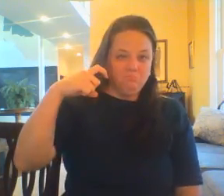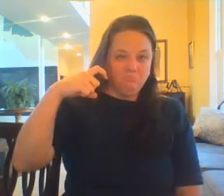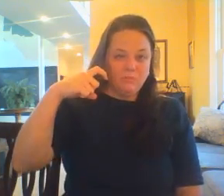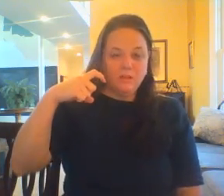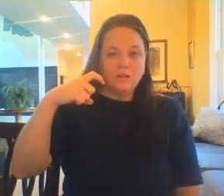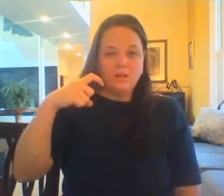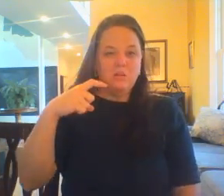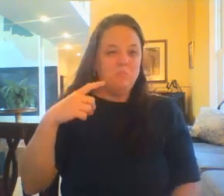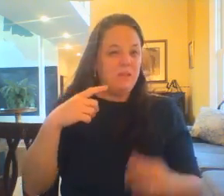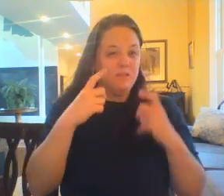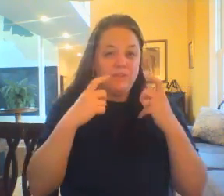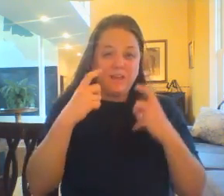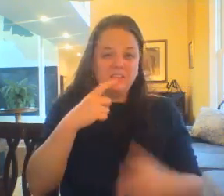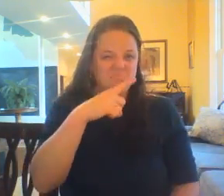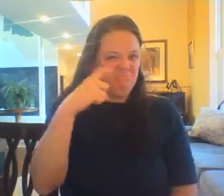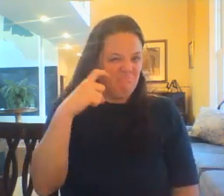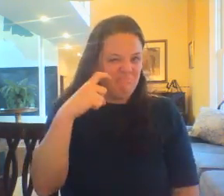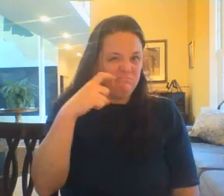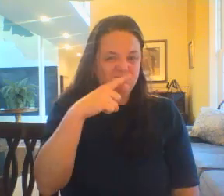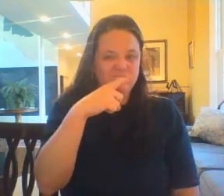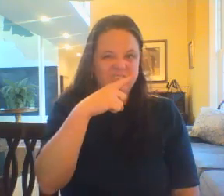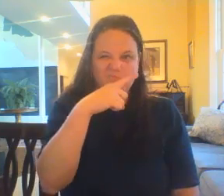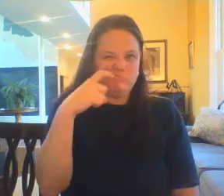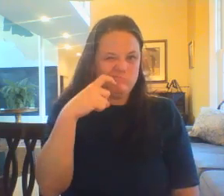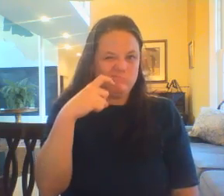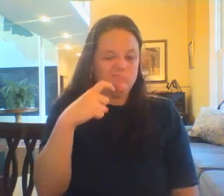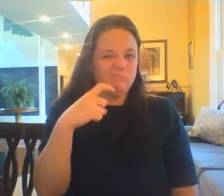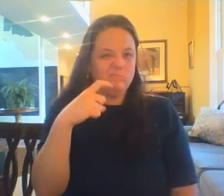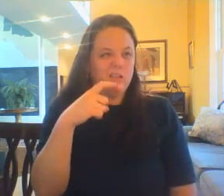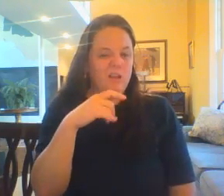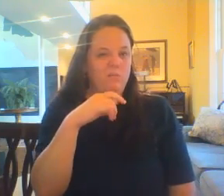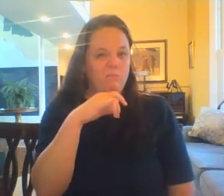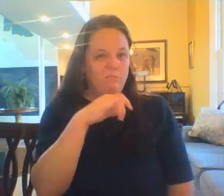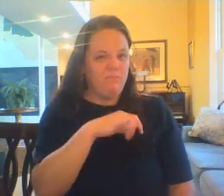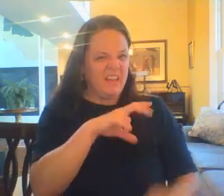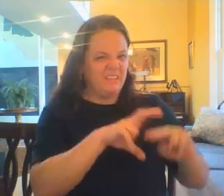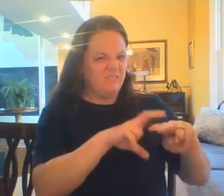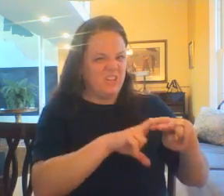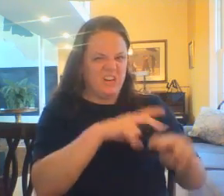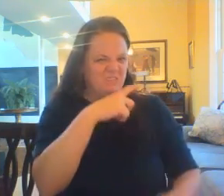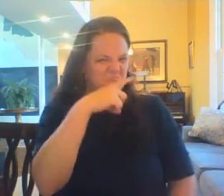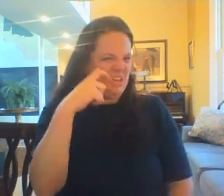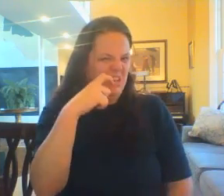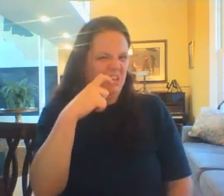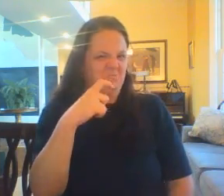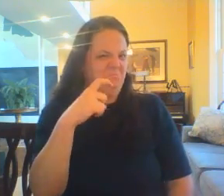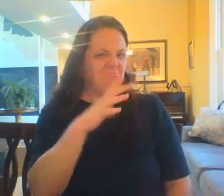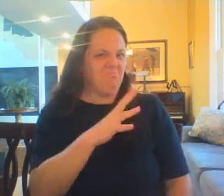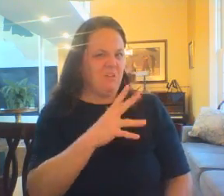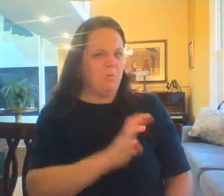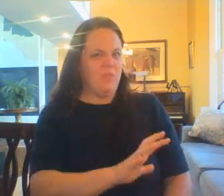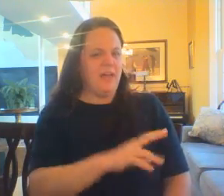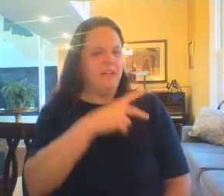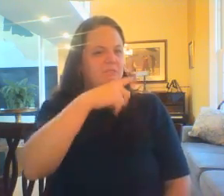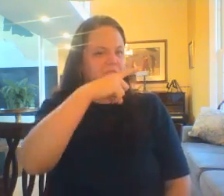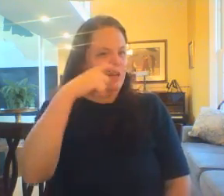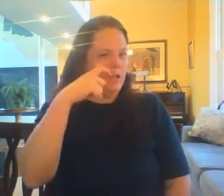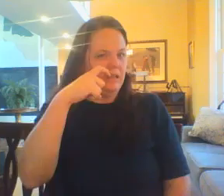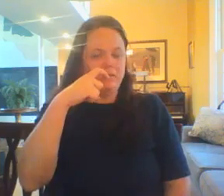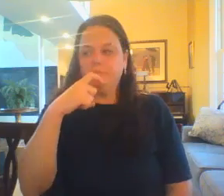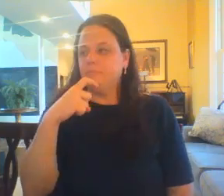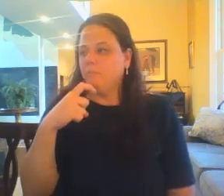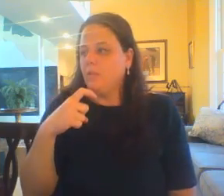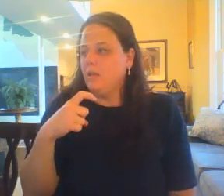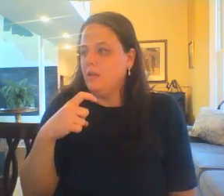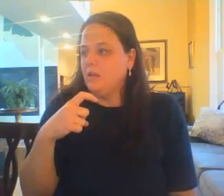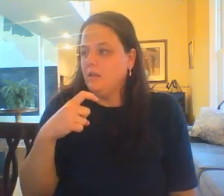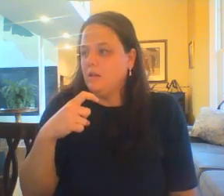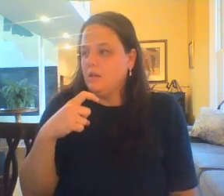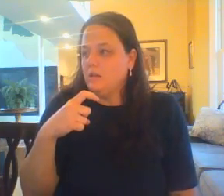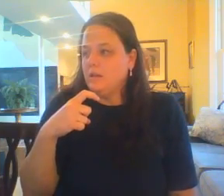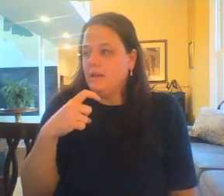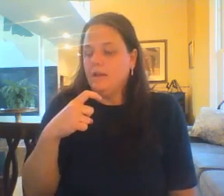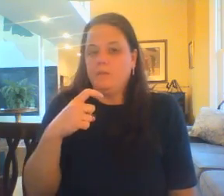and make your face hmm and that chair is